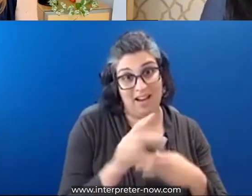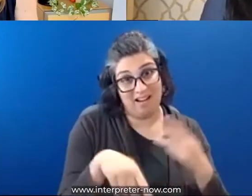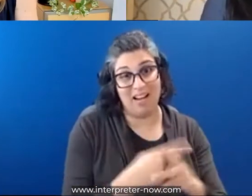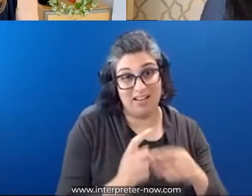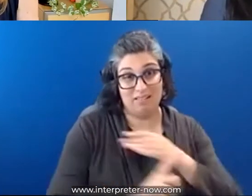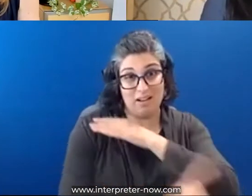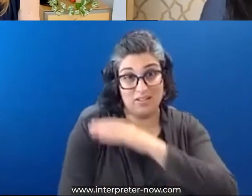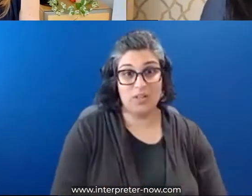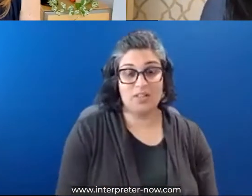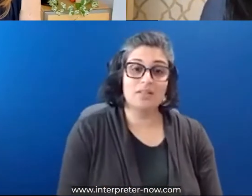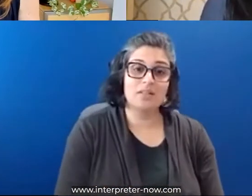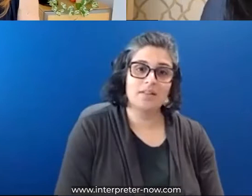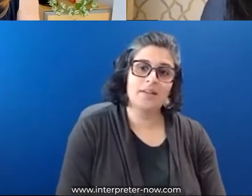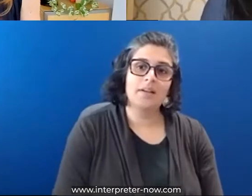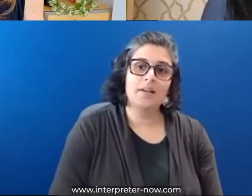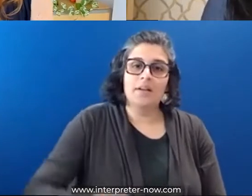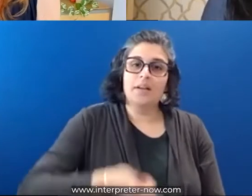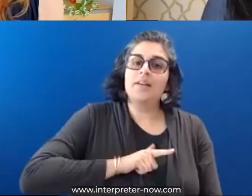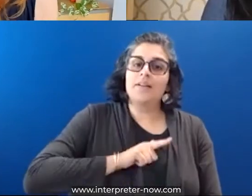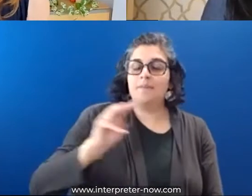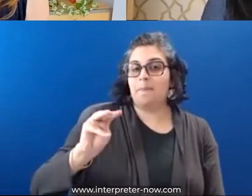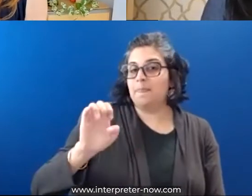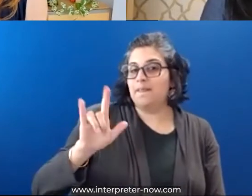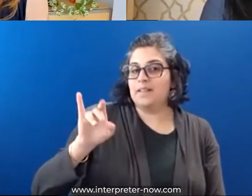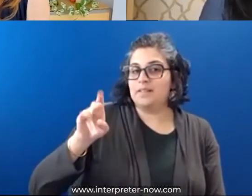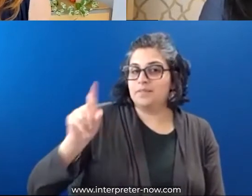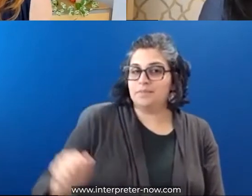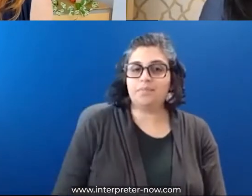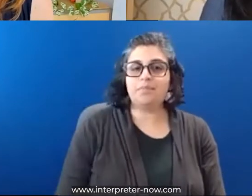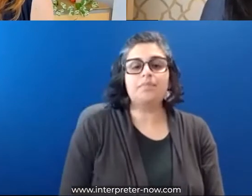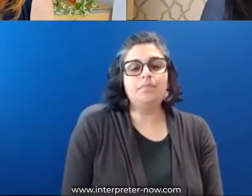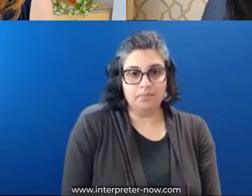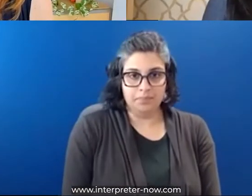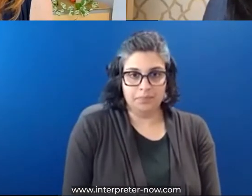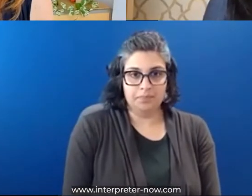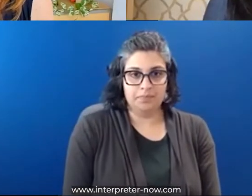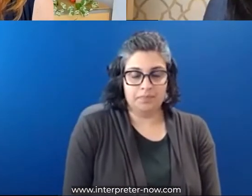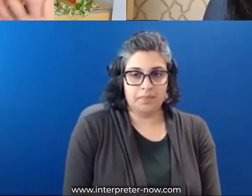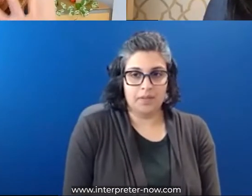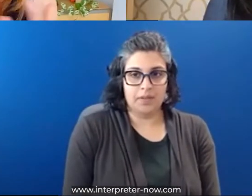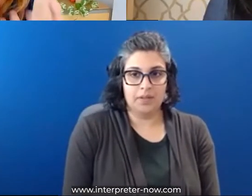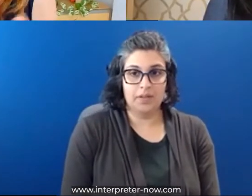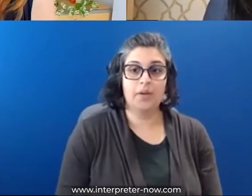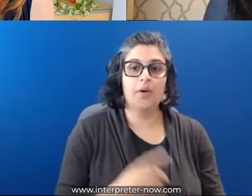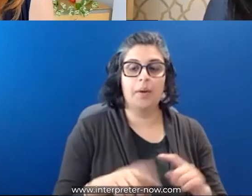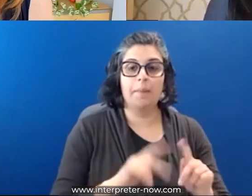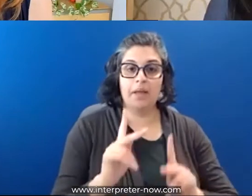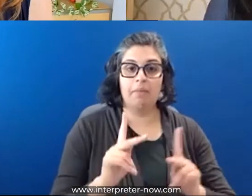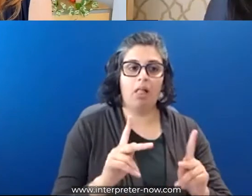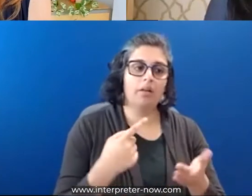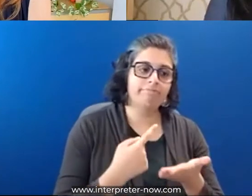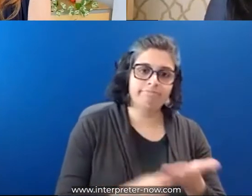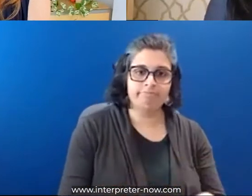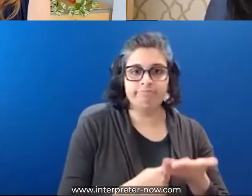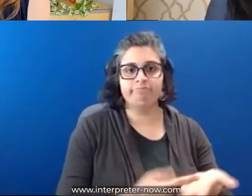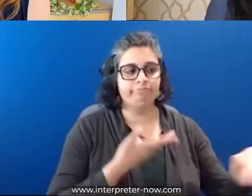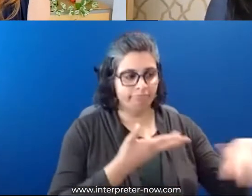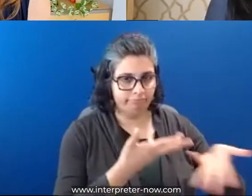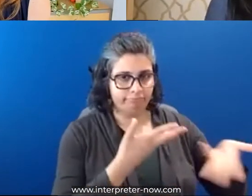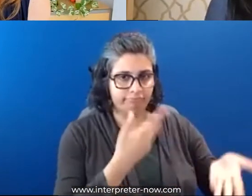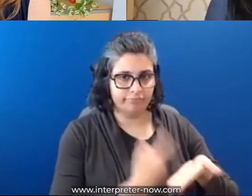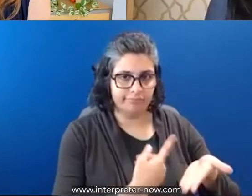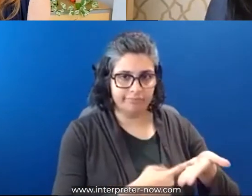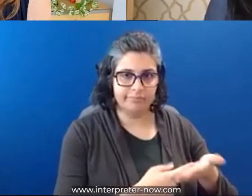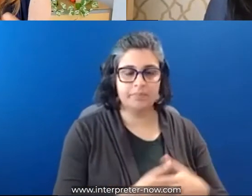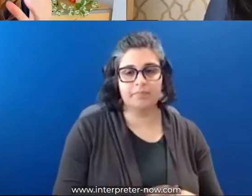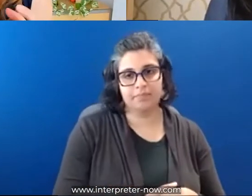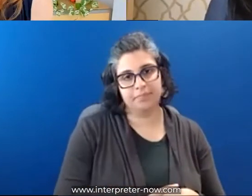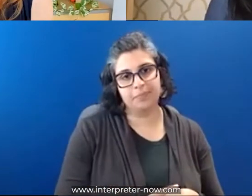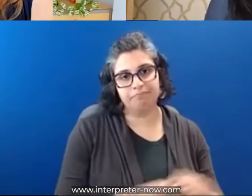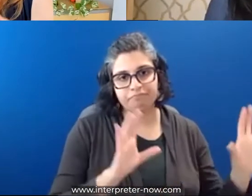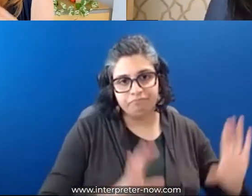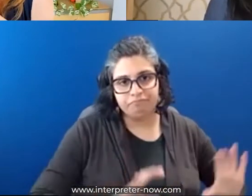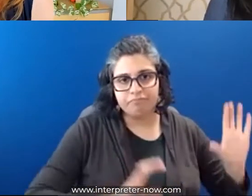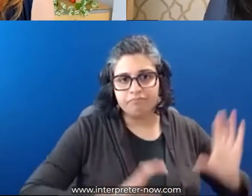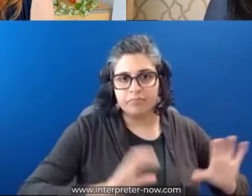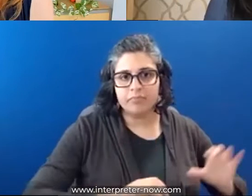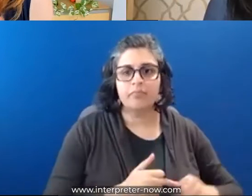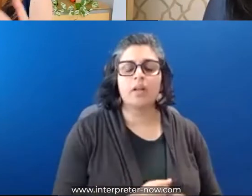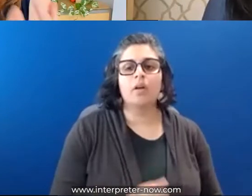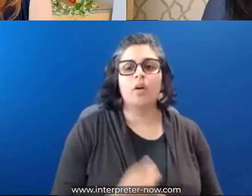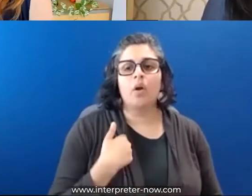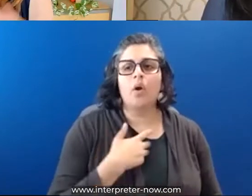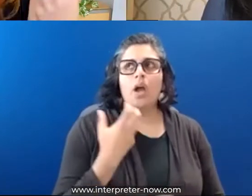I think when people have conversations like this, we hold on to our beliefs without